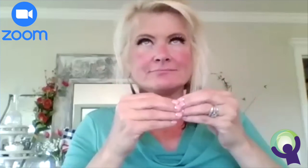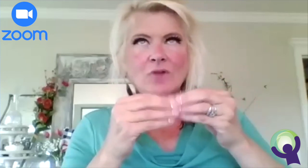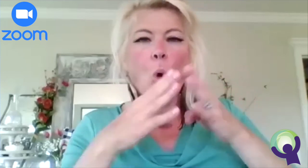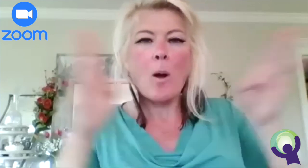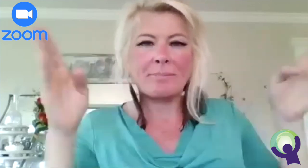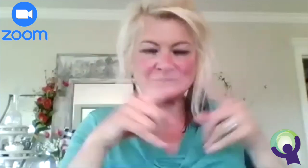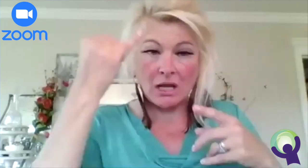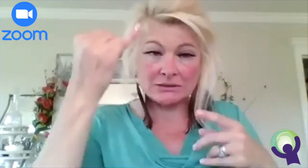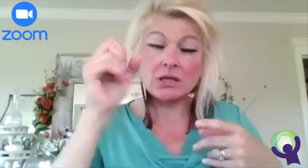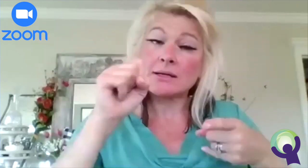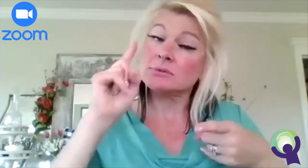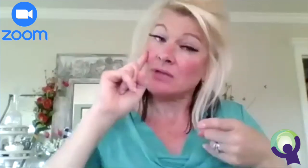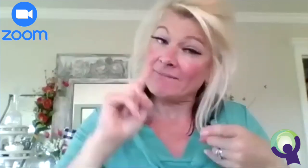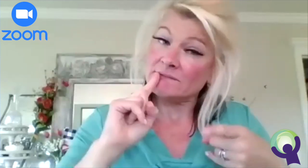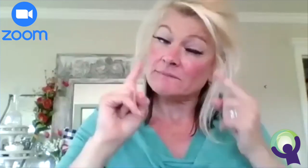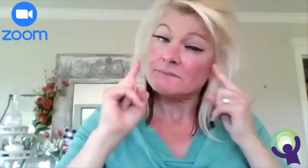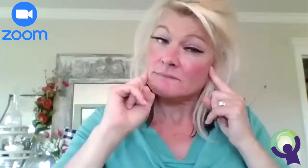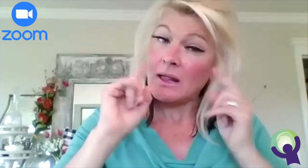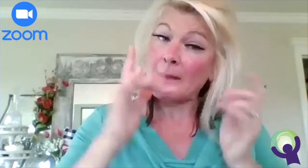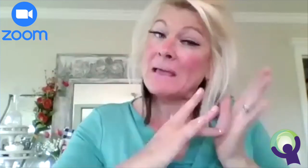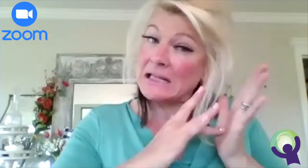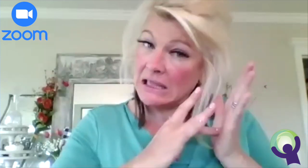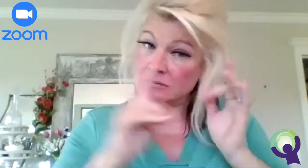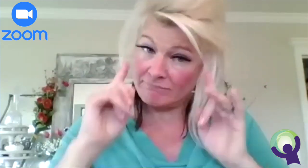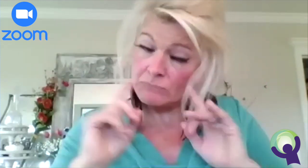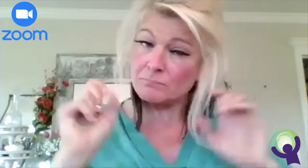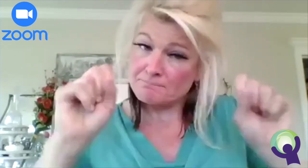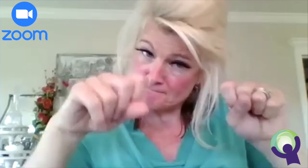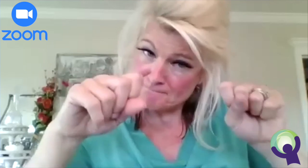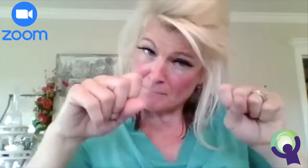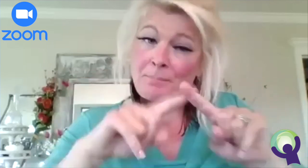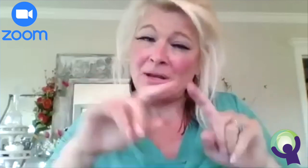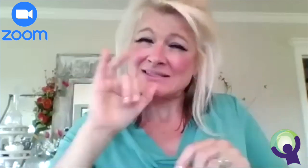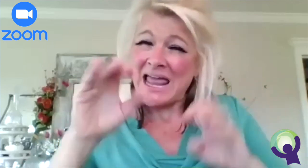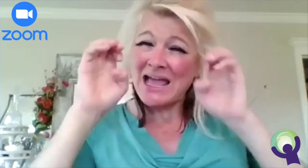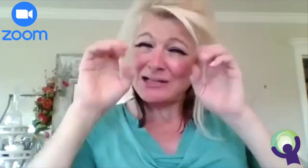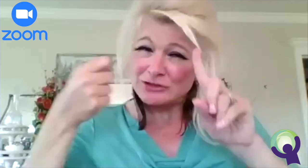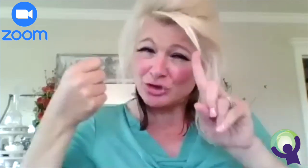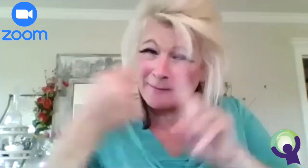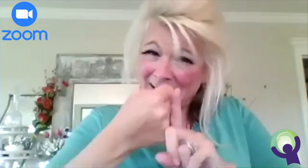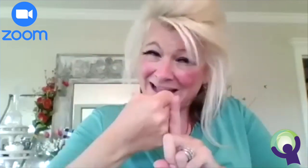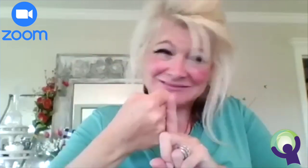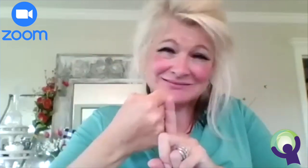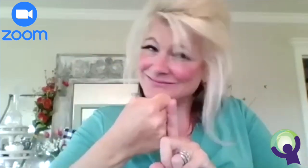Really they have to be a little bit more flexible and open to the idea that the deafness... yes, medically they are deaf but maybe